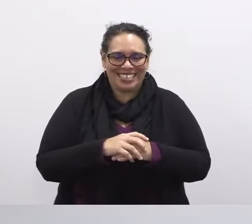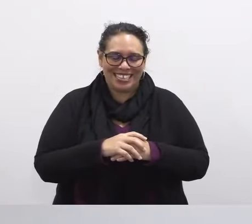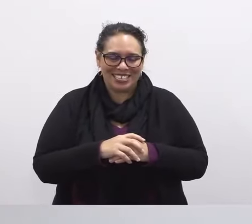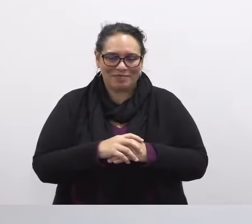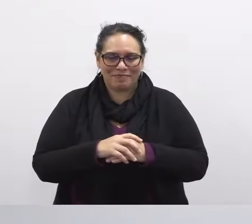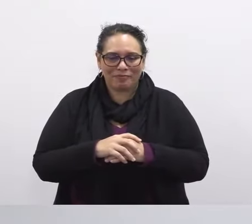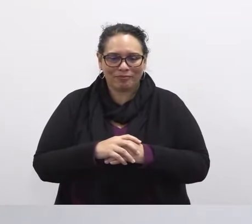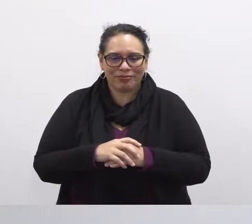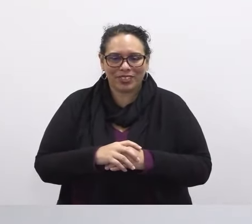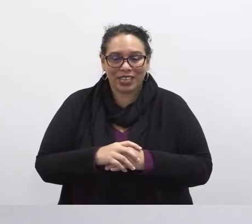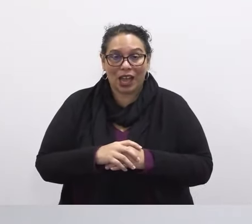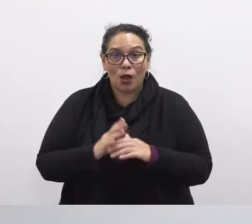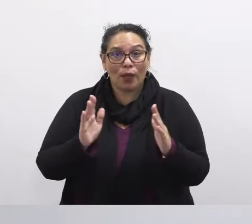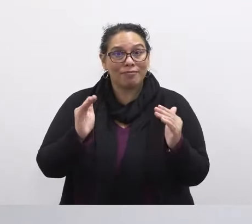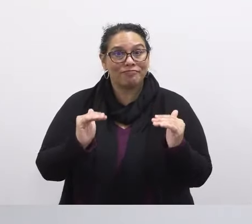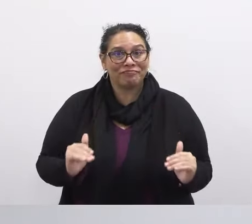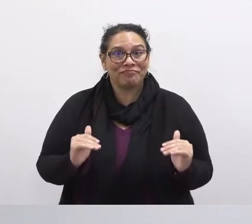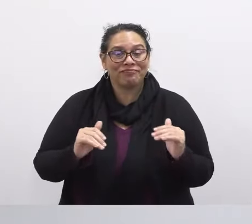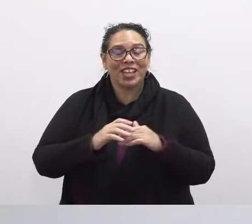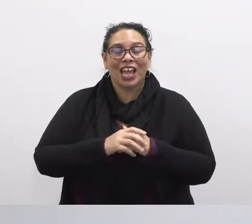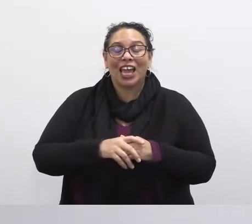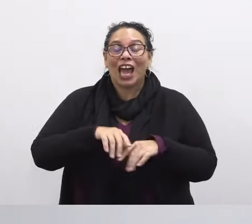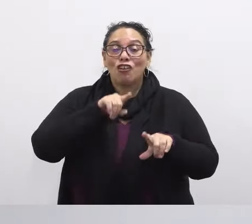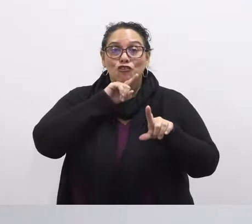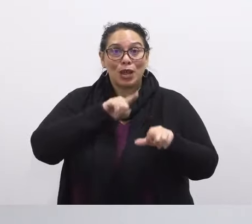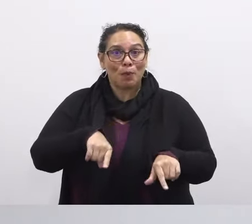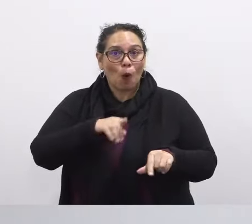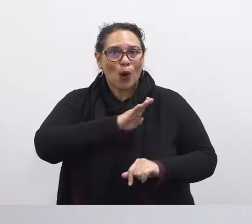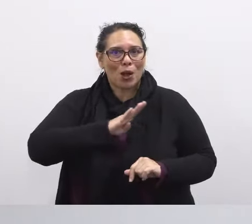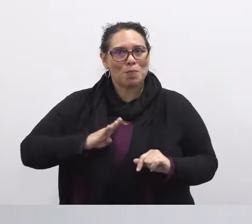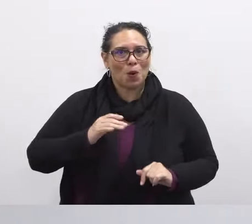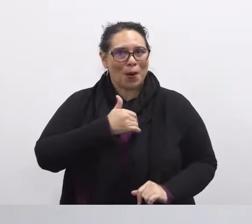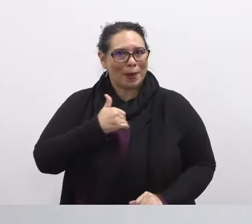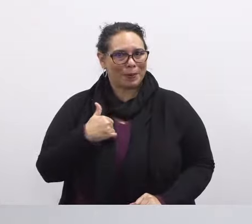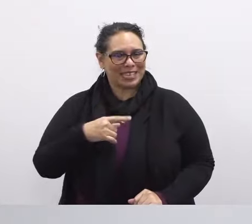We are onto report of board members. I thought I had missed something here.